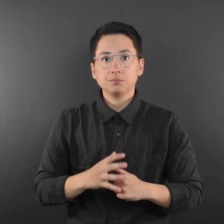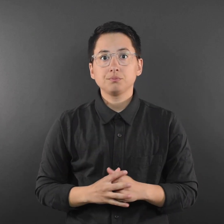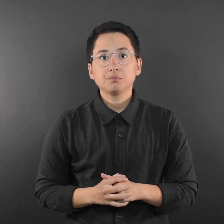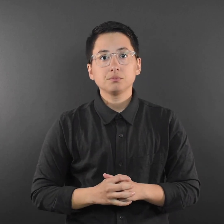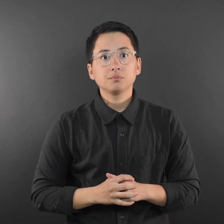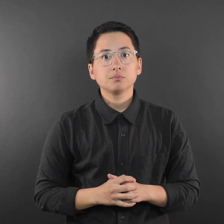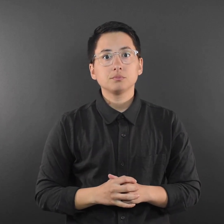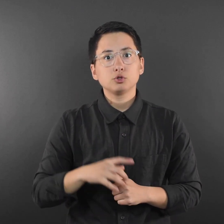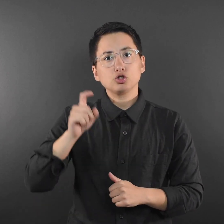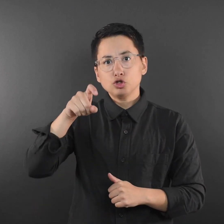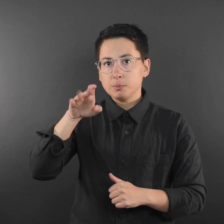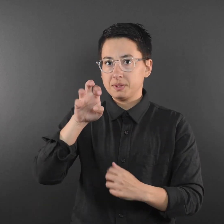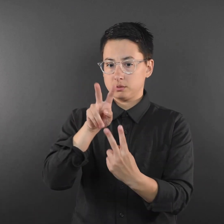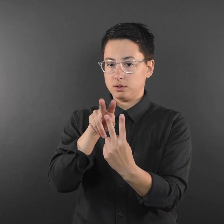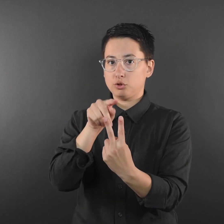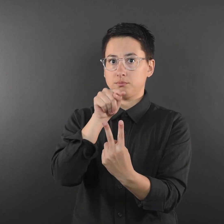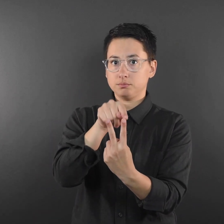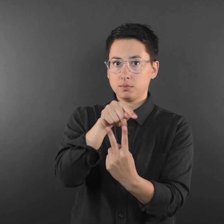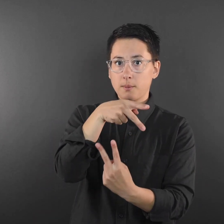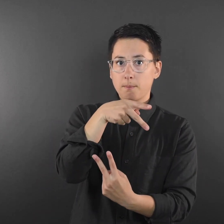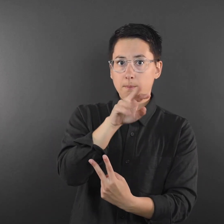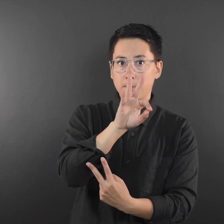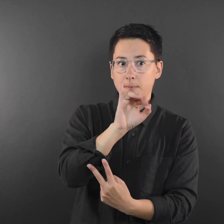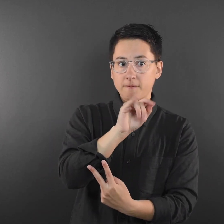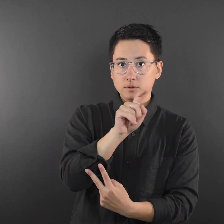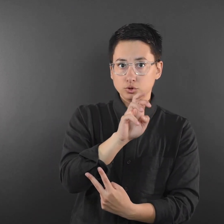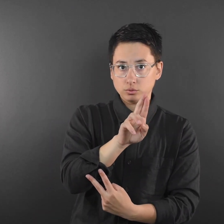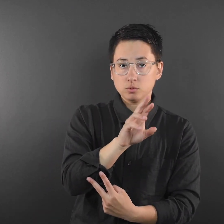and it should be either the Pfizer or Moderna vaccine.